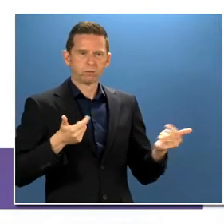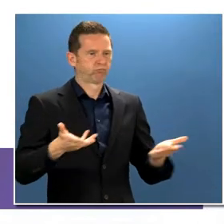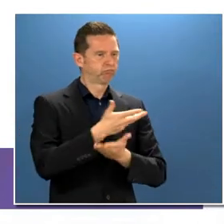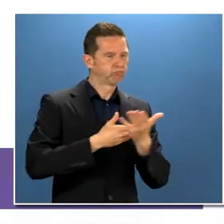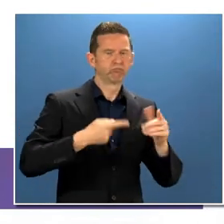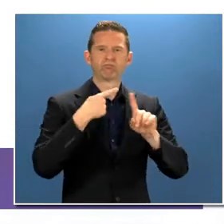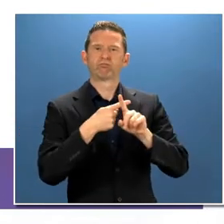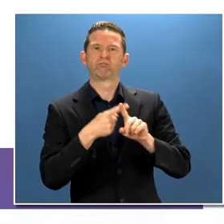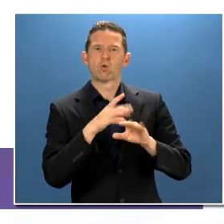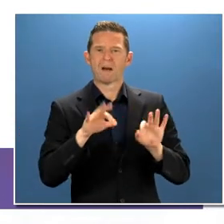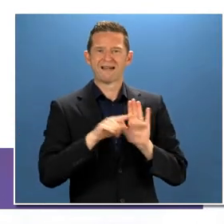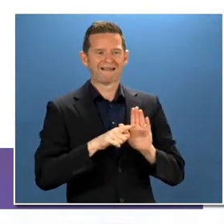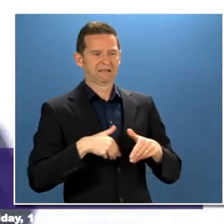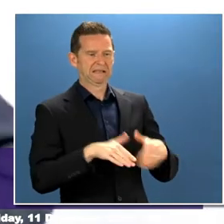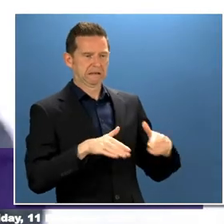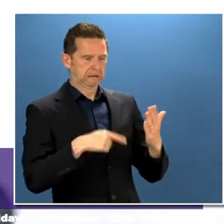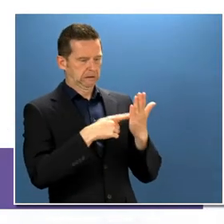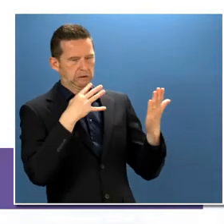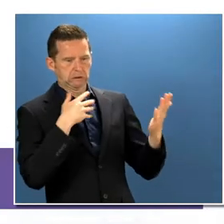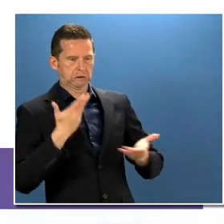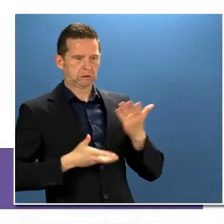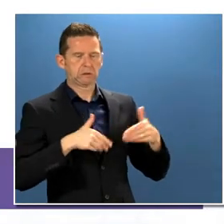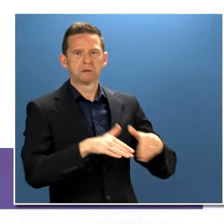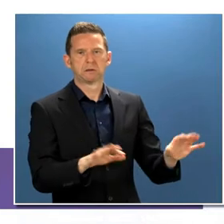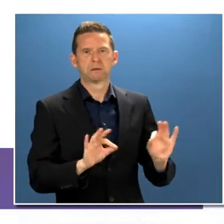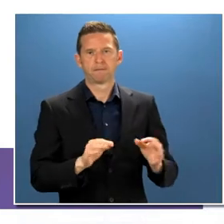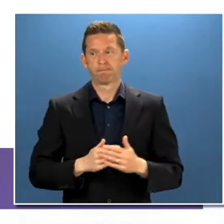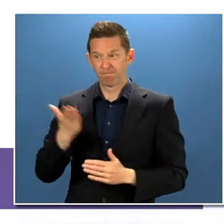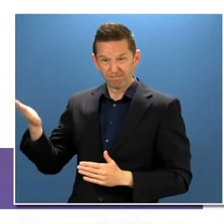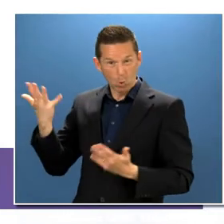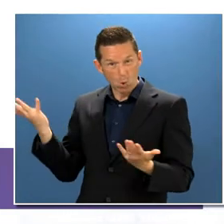But the DDA doesn't have that model at all, and the concept of